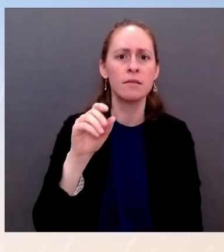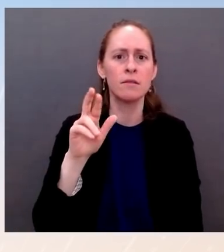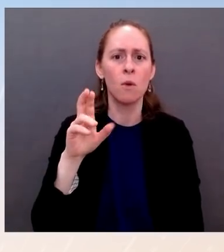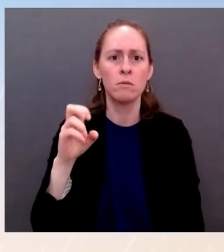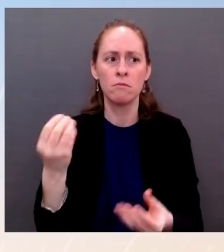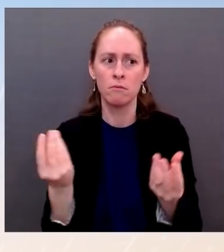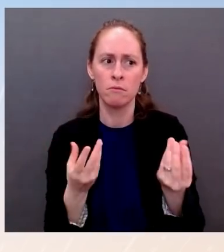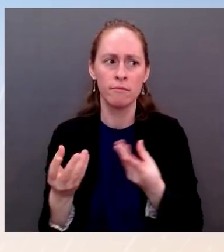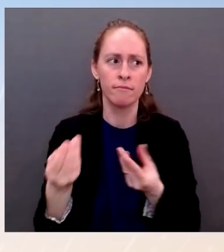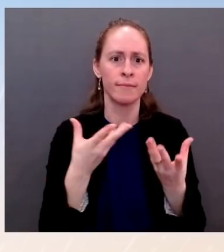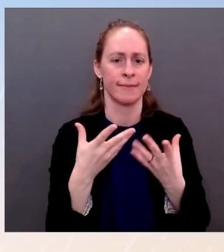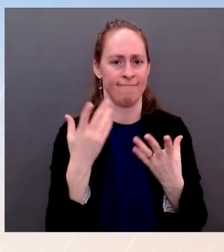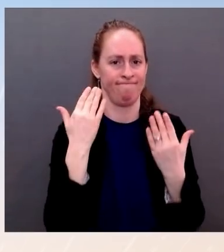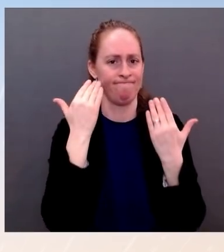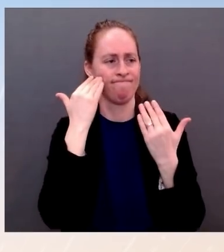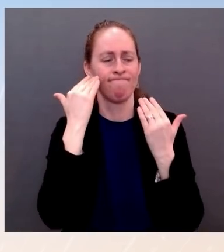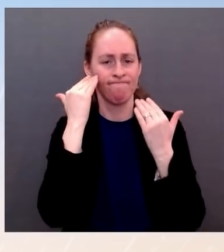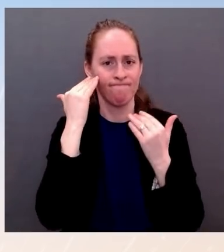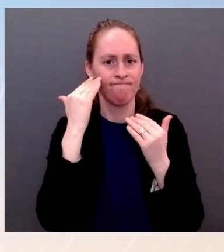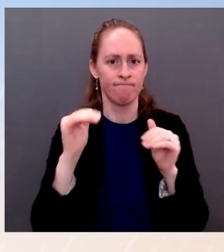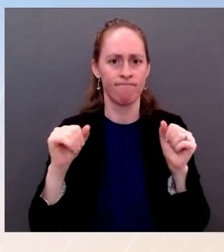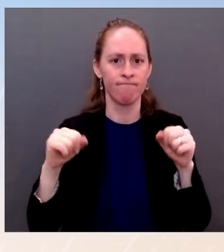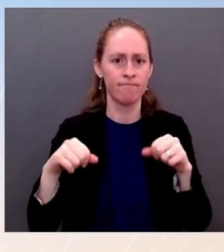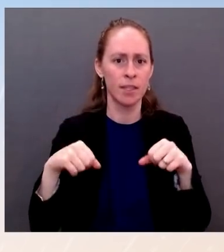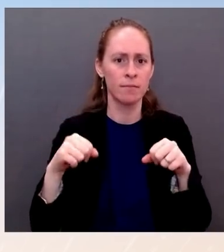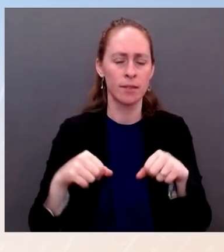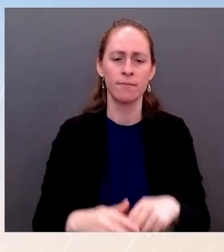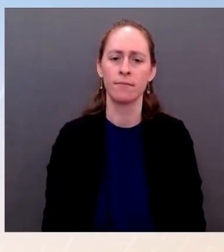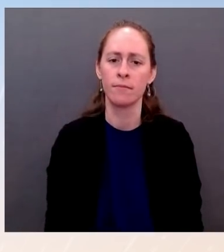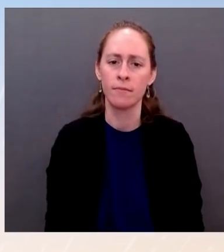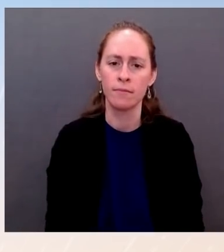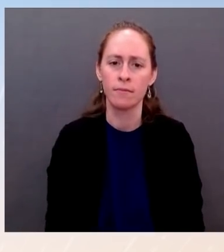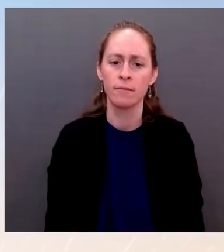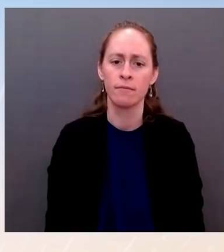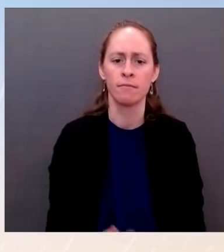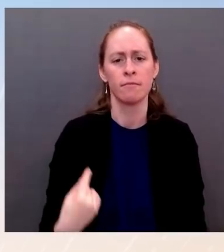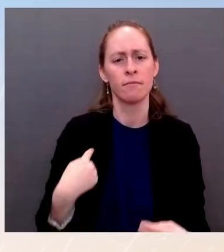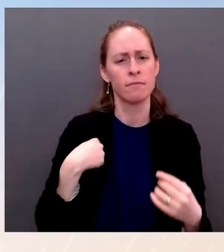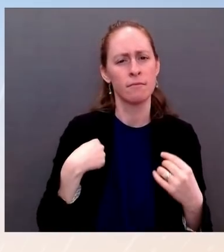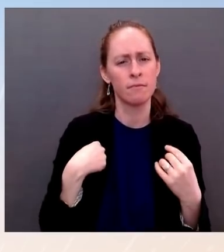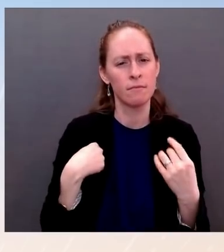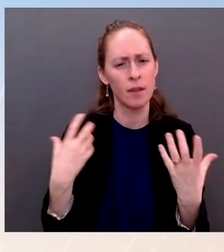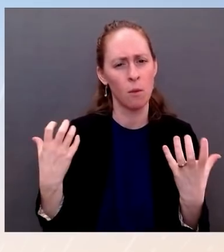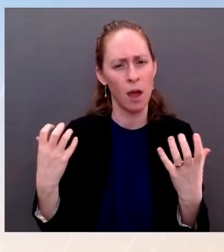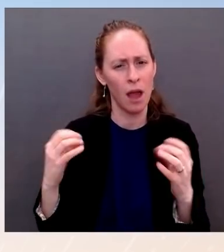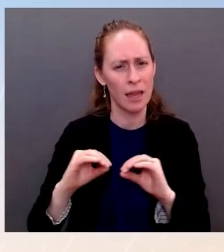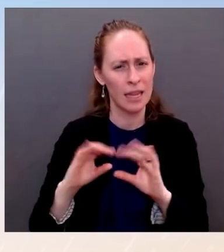But I want to be equally clear that one of those forms is a rapid assault on the city of Kyiv.